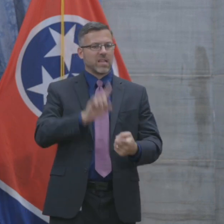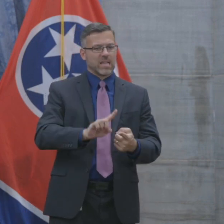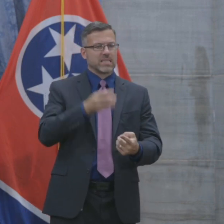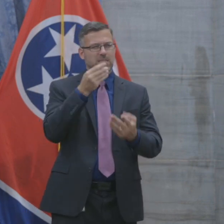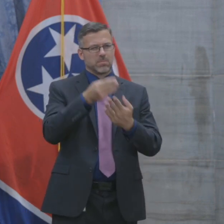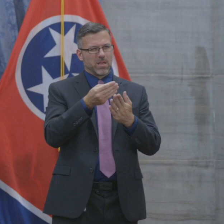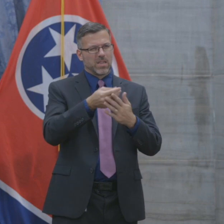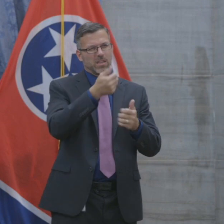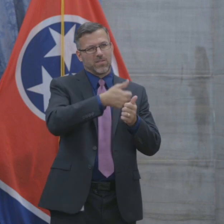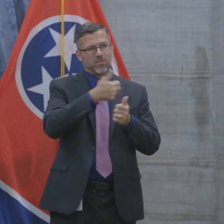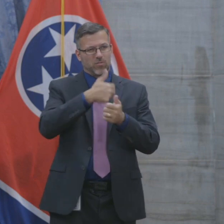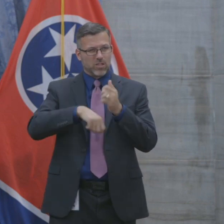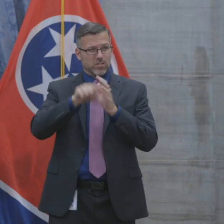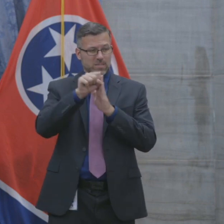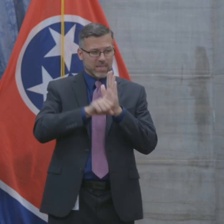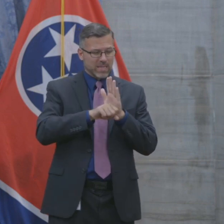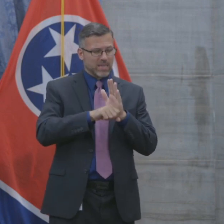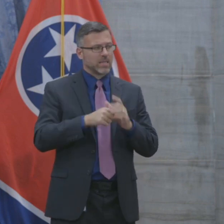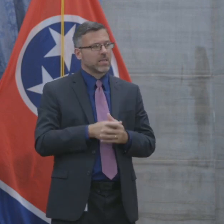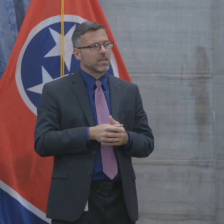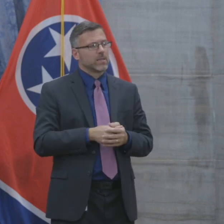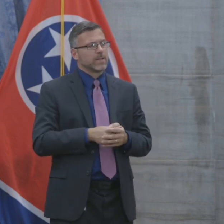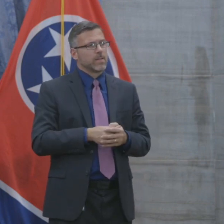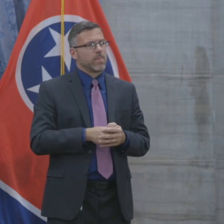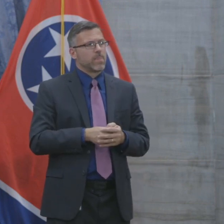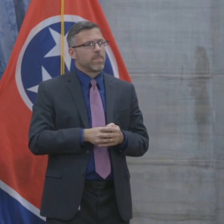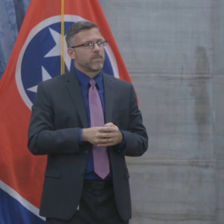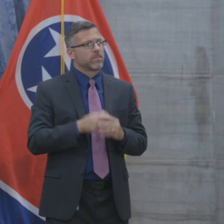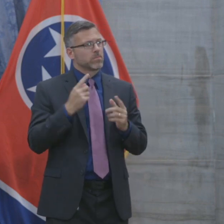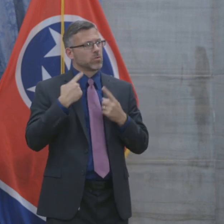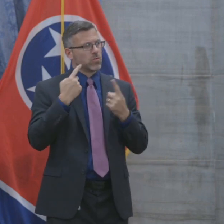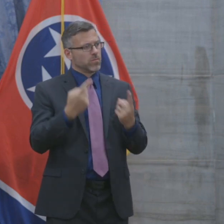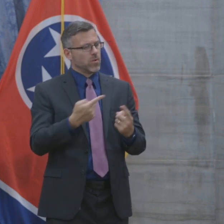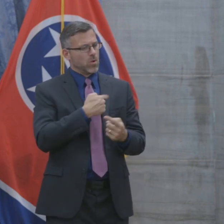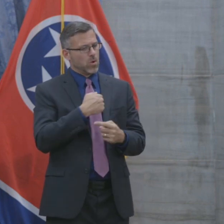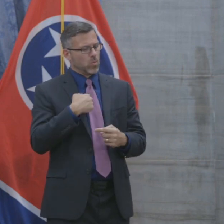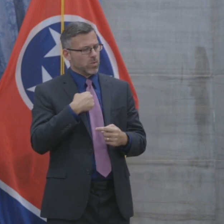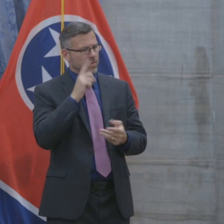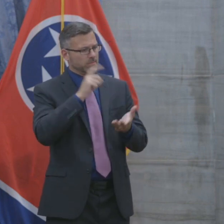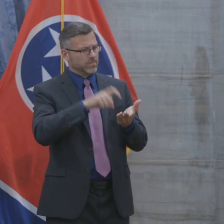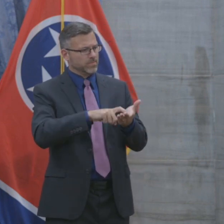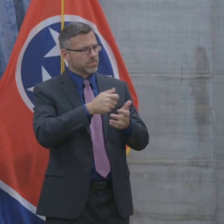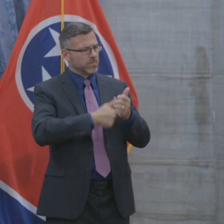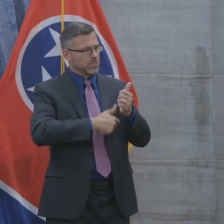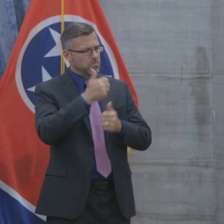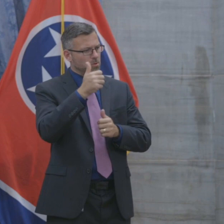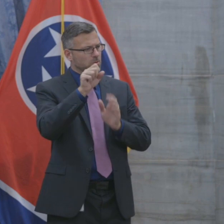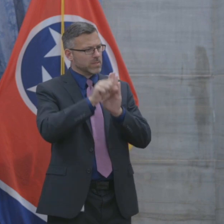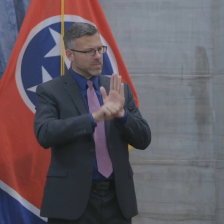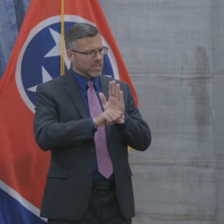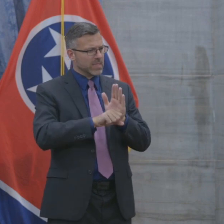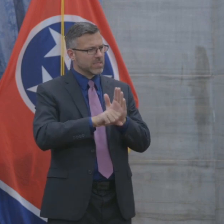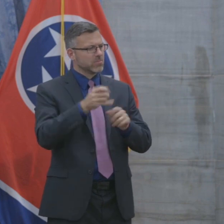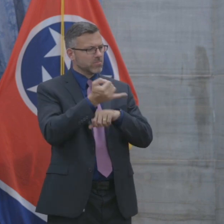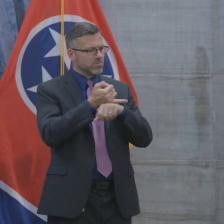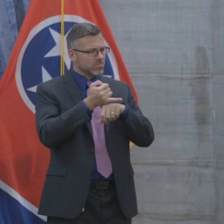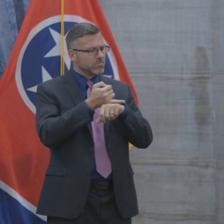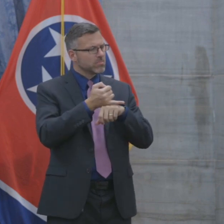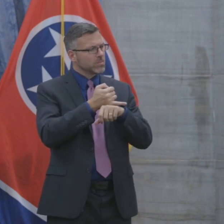money you have here that has -- has come from the Federal Government. COMM. McCORD: Right. For this program. Can you go over this again